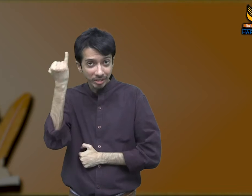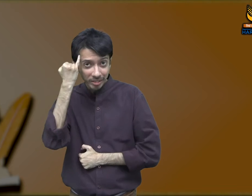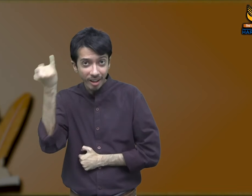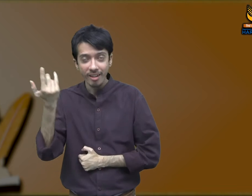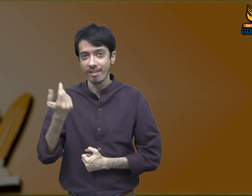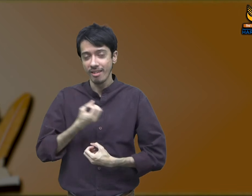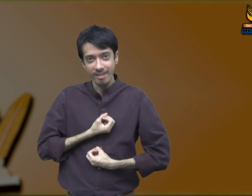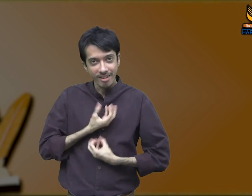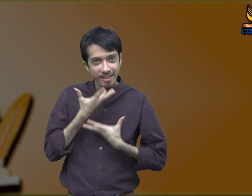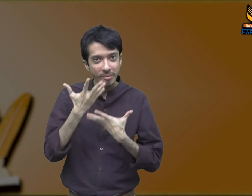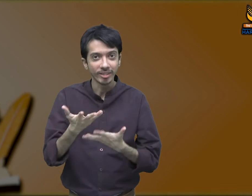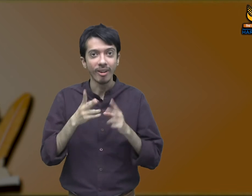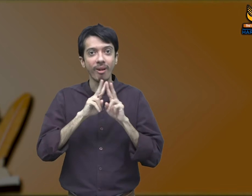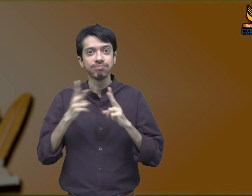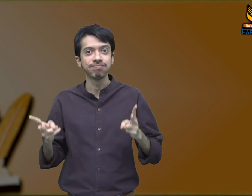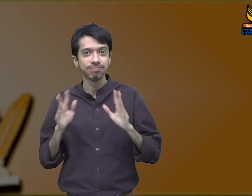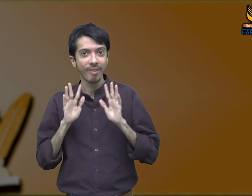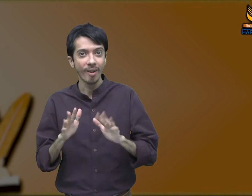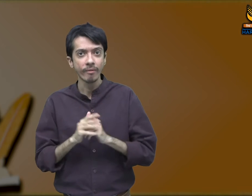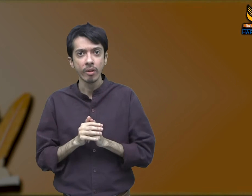to express their thoughts ideas in poetry.